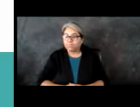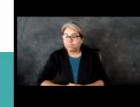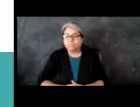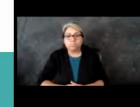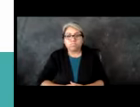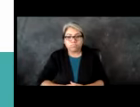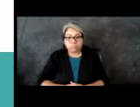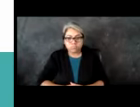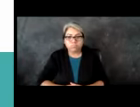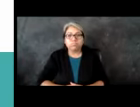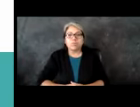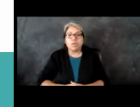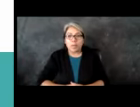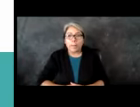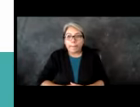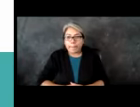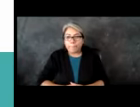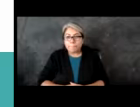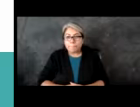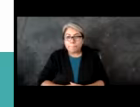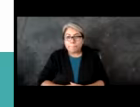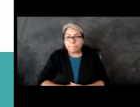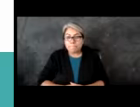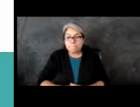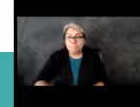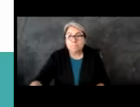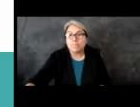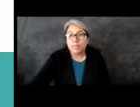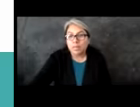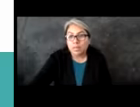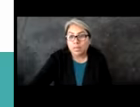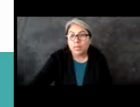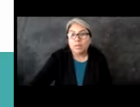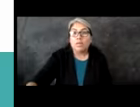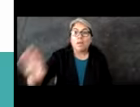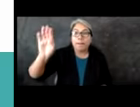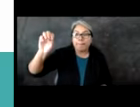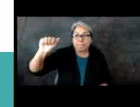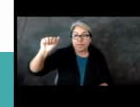Medi-Cal population.